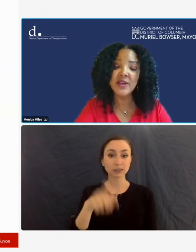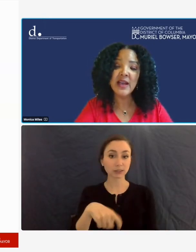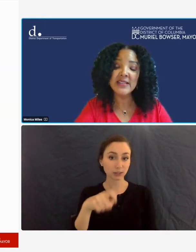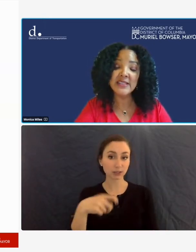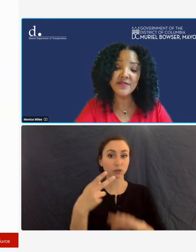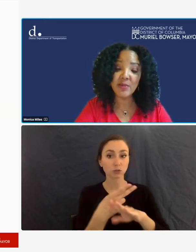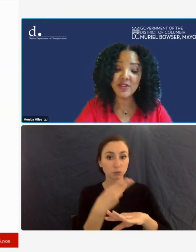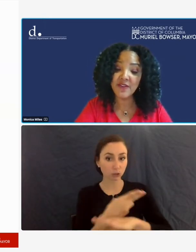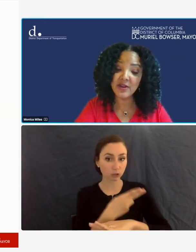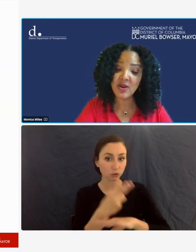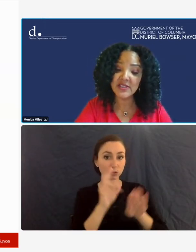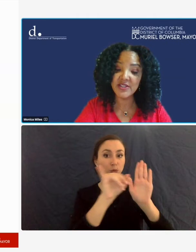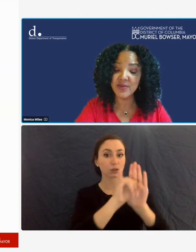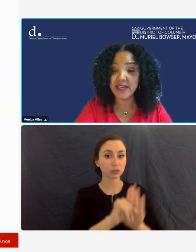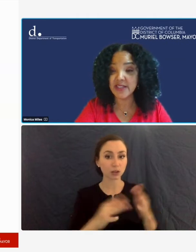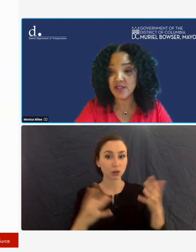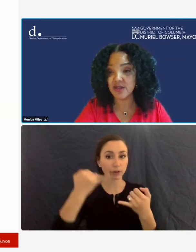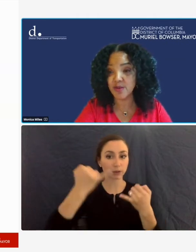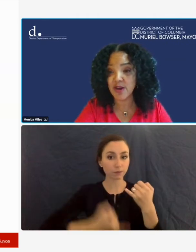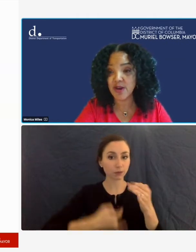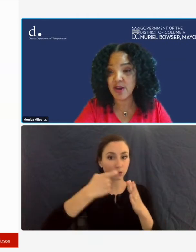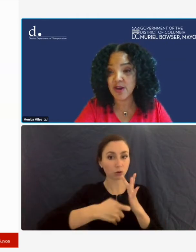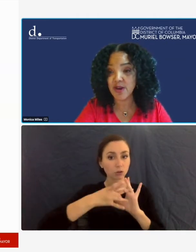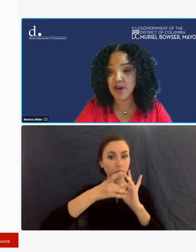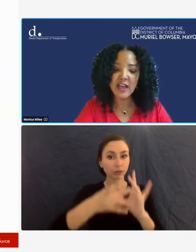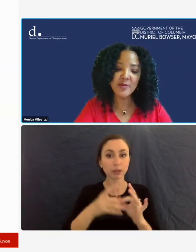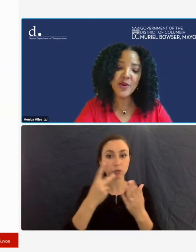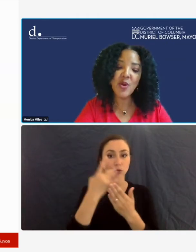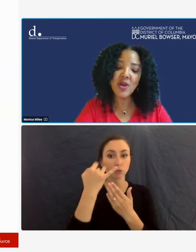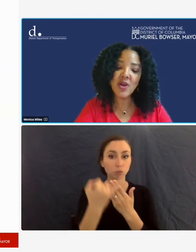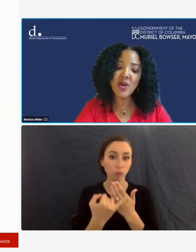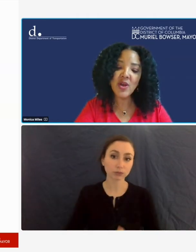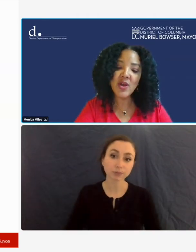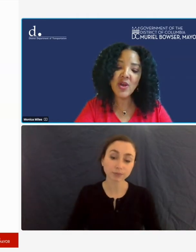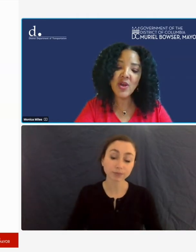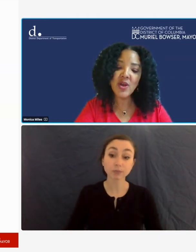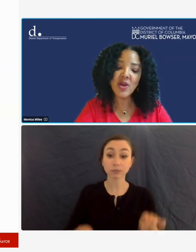identify what the final cost is related to the project um but also the final indirect